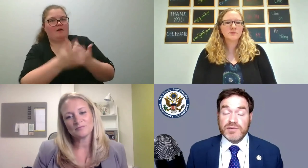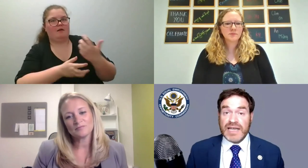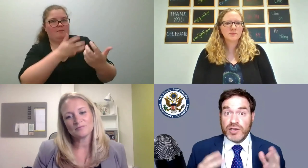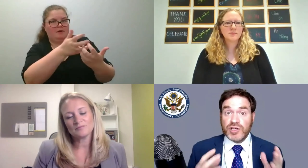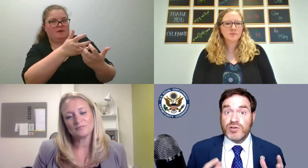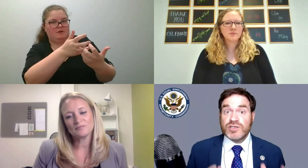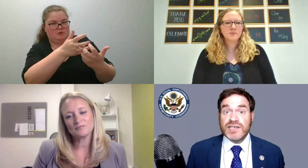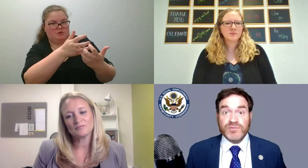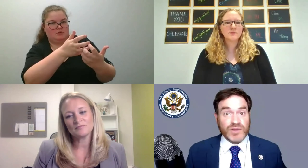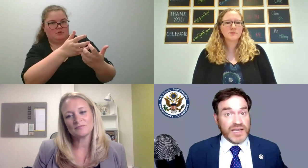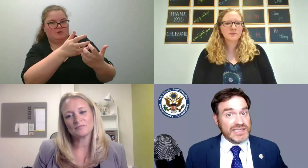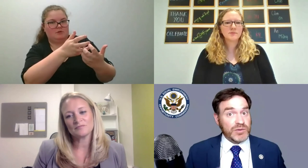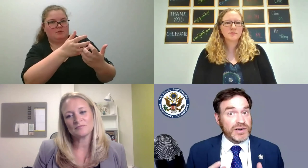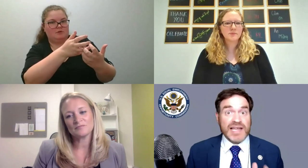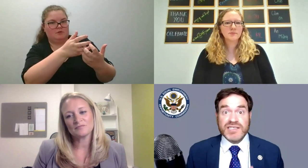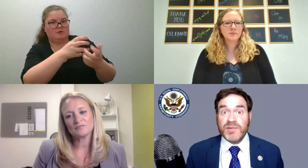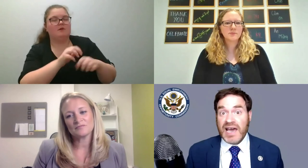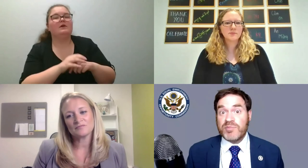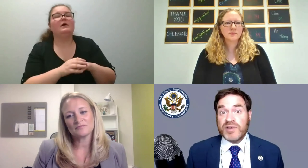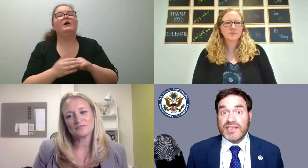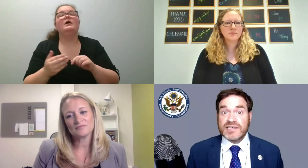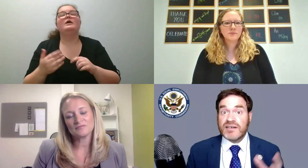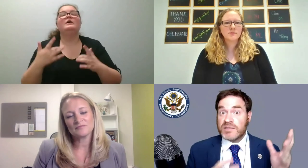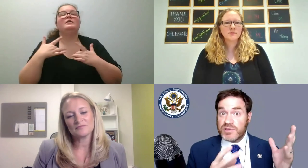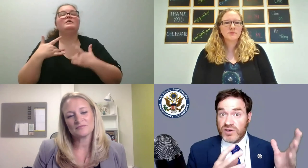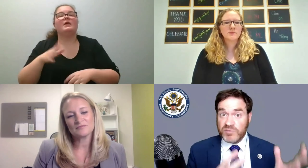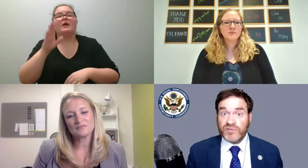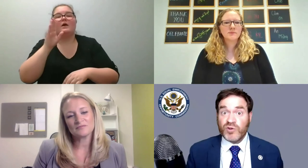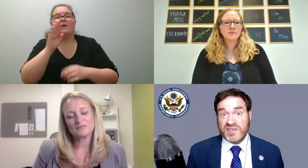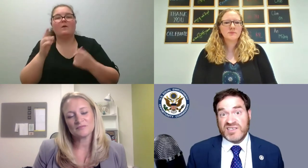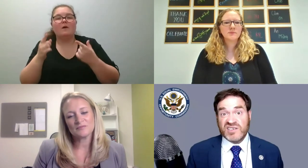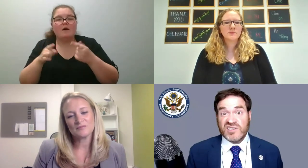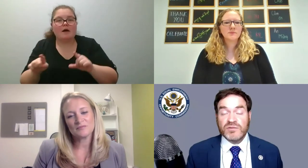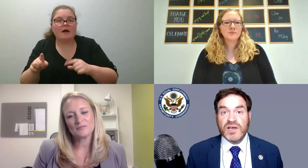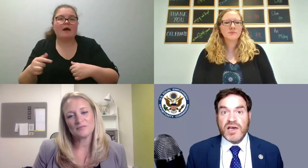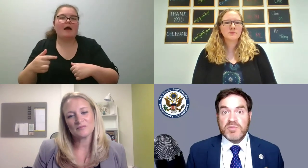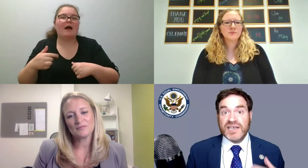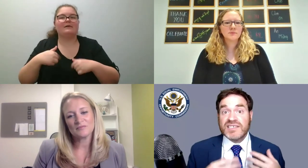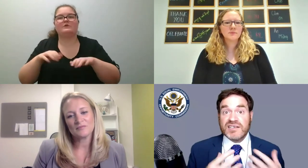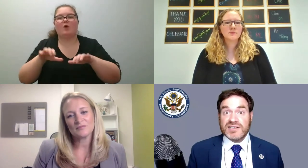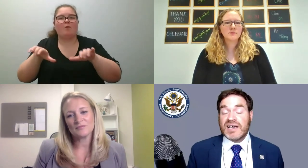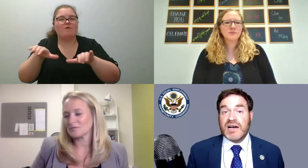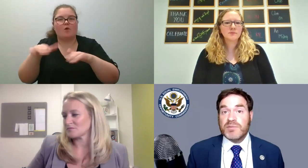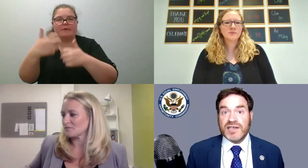Now, usually like I said, what ends up happening is there is some sort of performance issue because there's an accommodation.